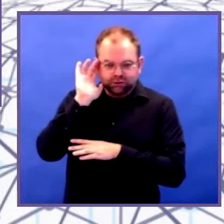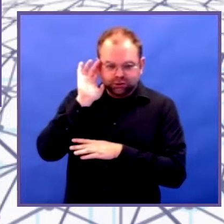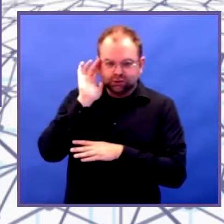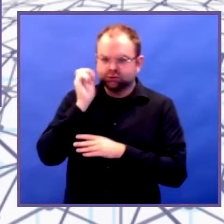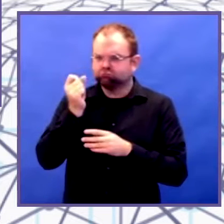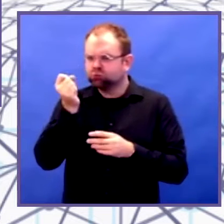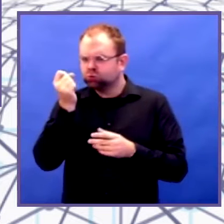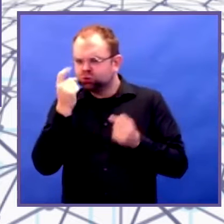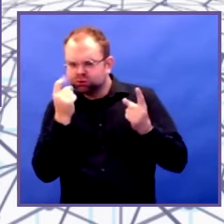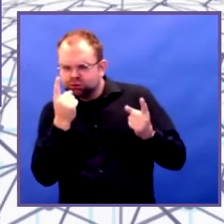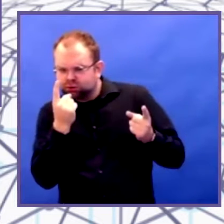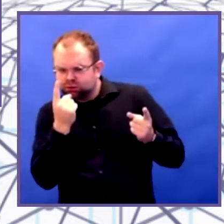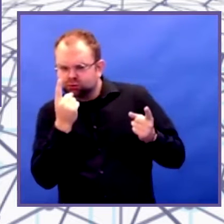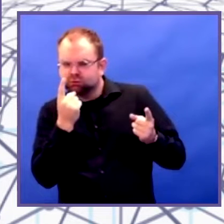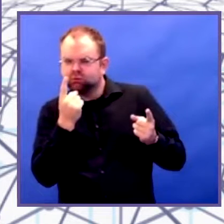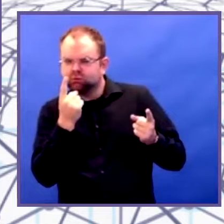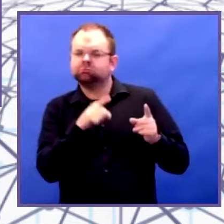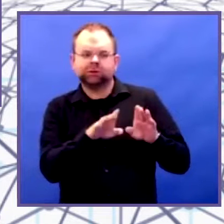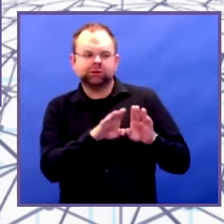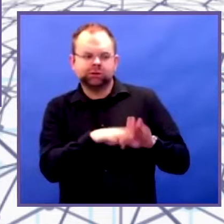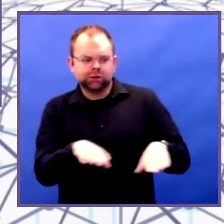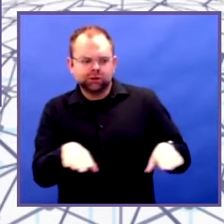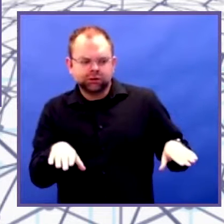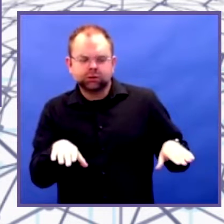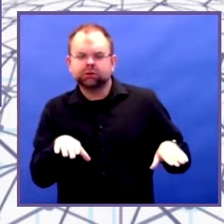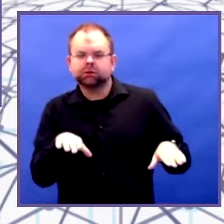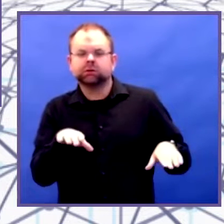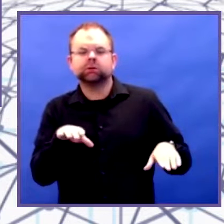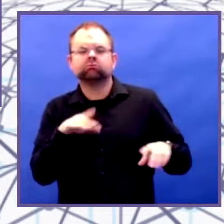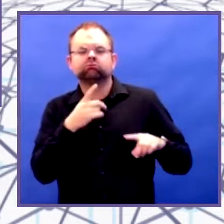Each day, I sat with the children and I joined in with their activities.